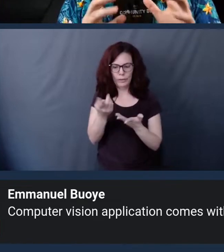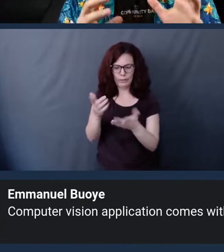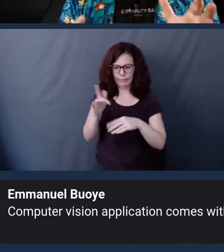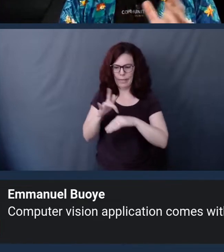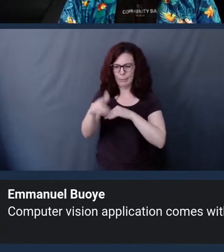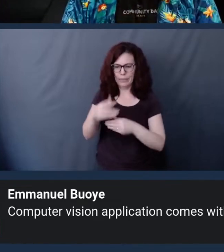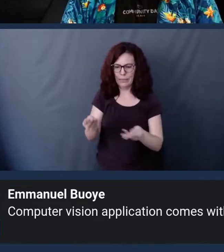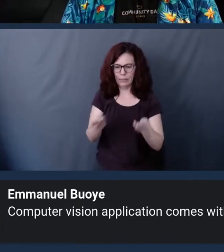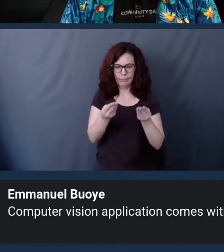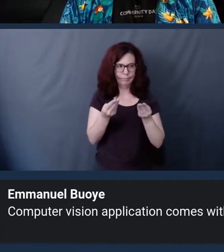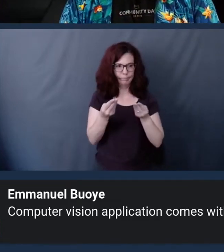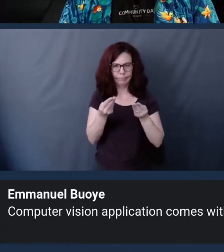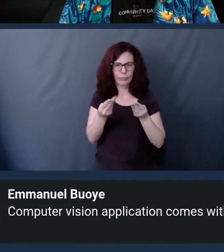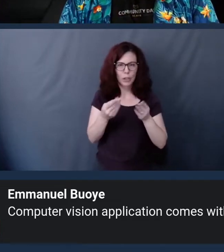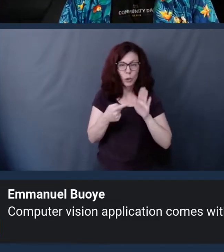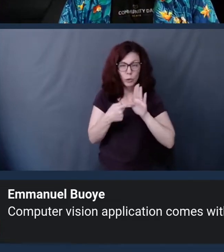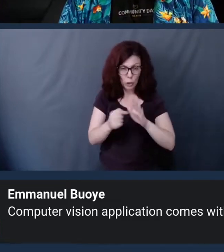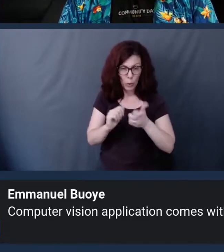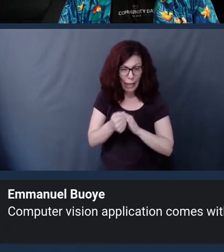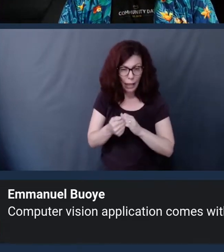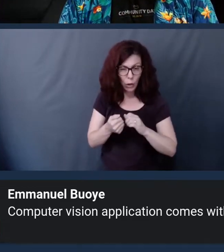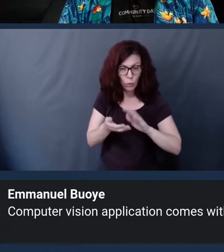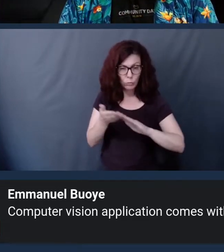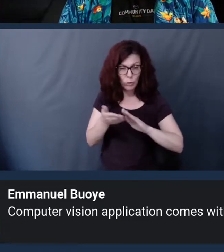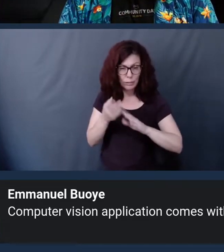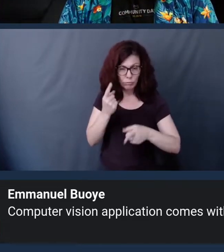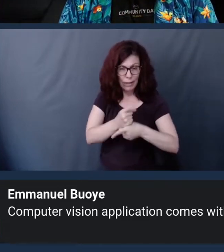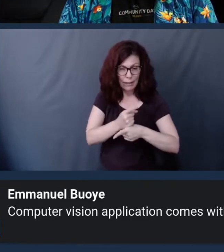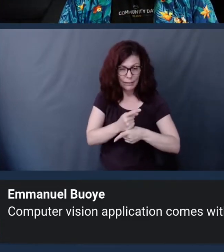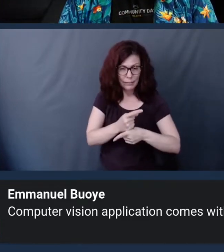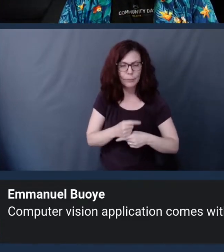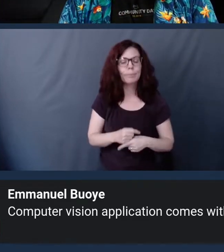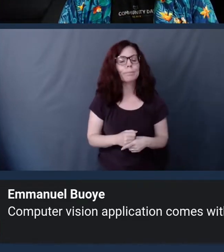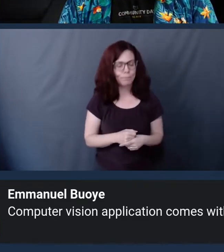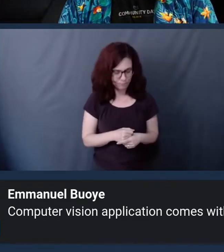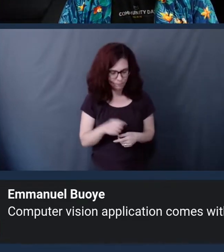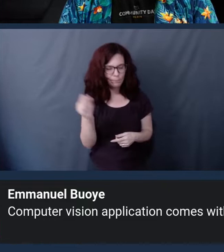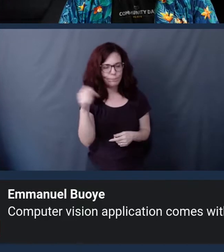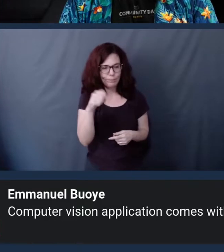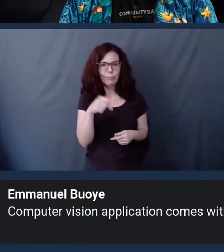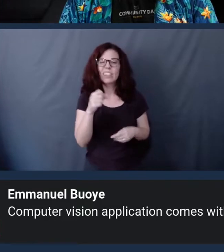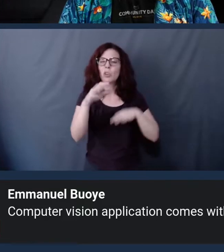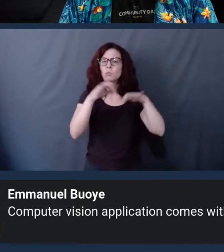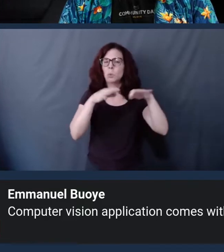You show them how these things should be worked with. Yeah, totally. So let me walk you through it, if you're interested in this,